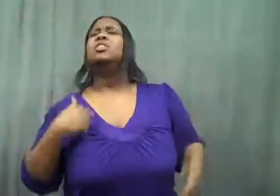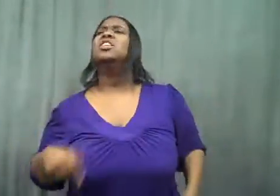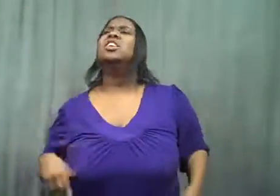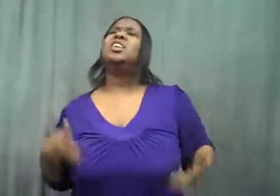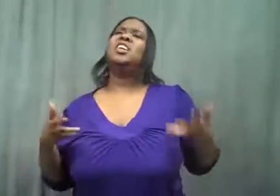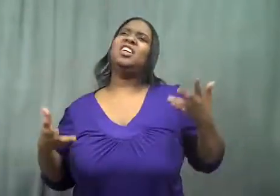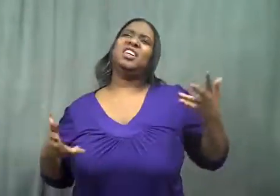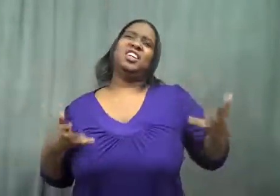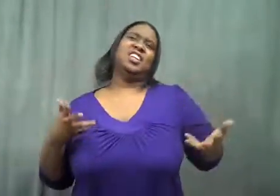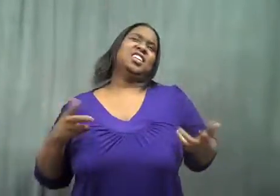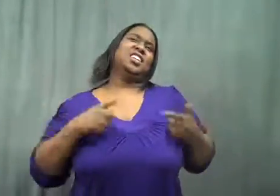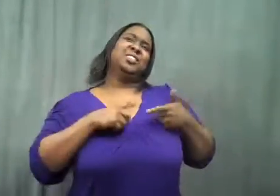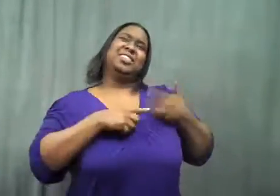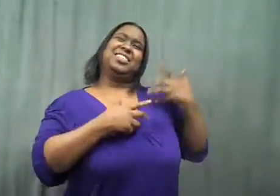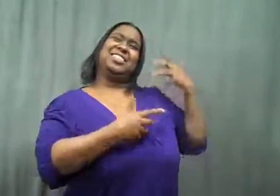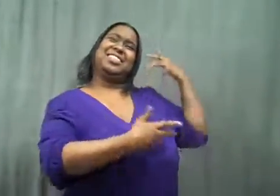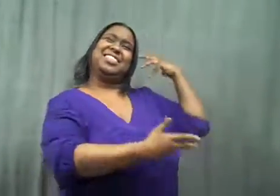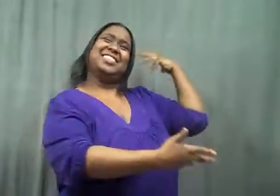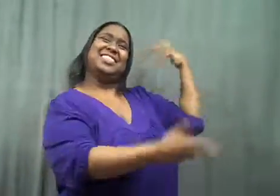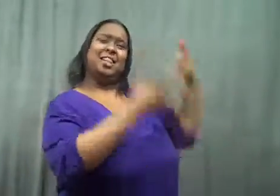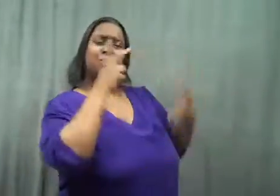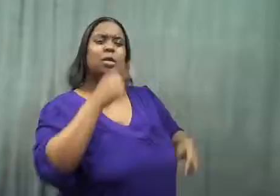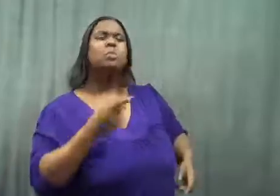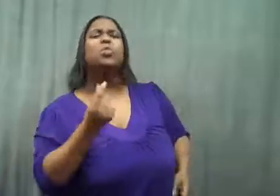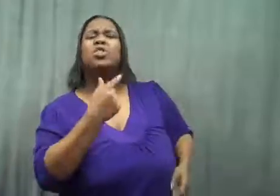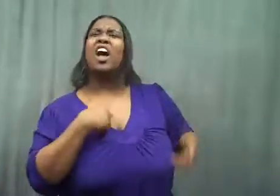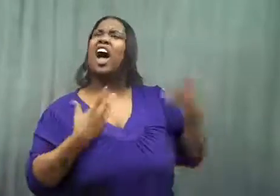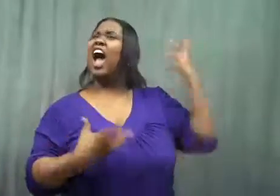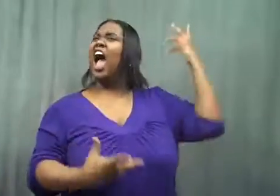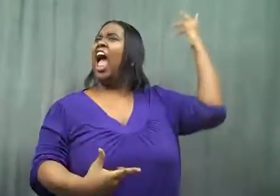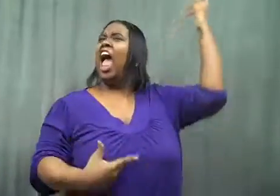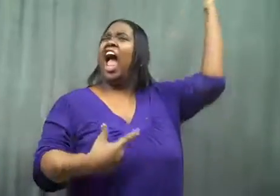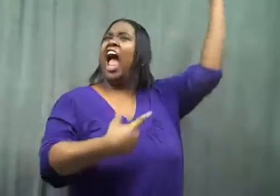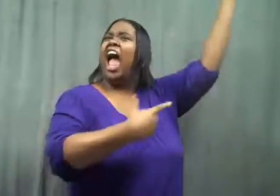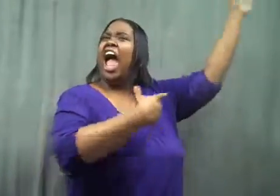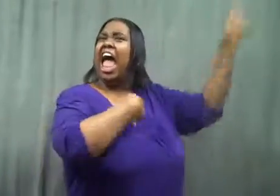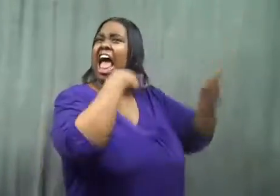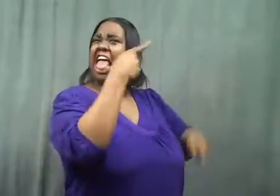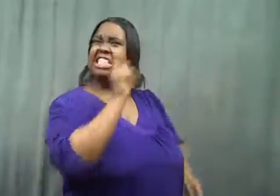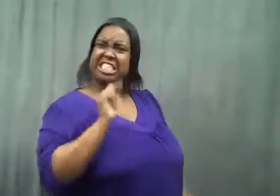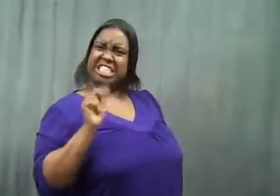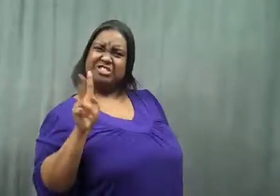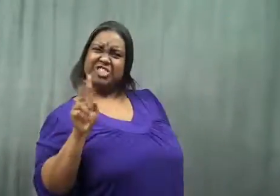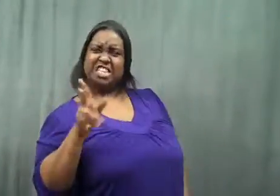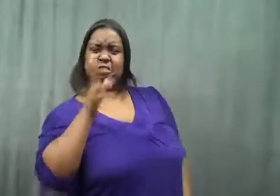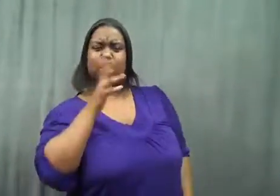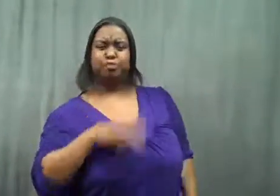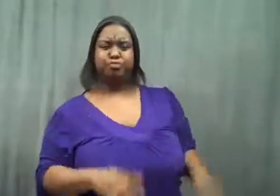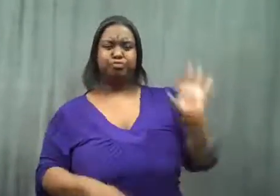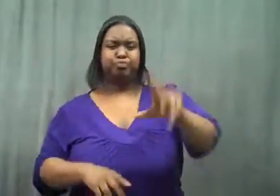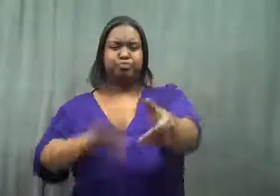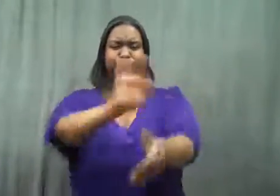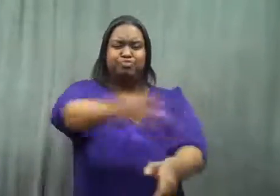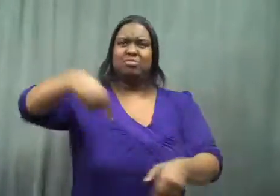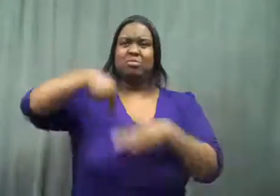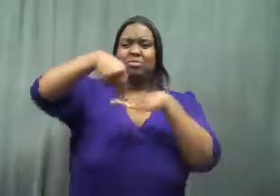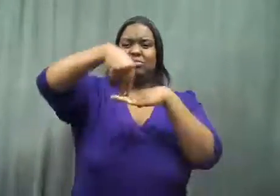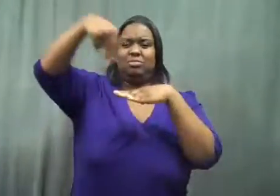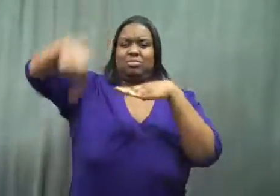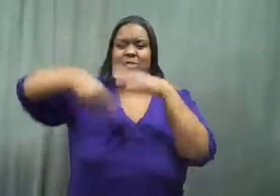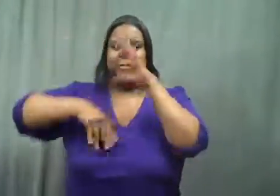I made some excuses about watching TV. She pushed me aside.